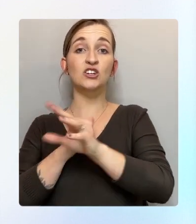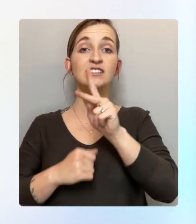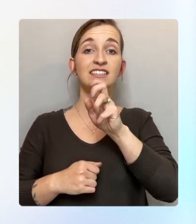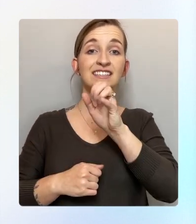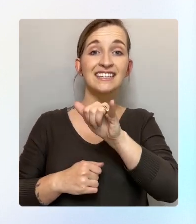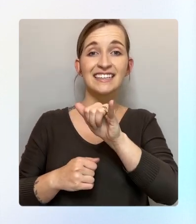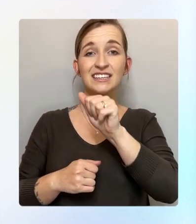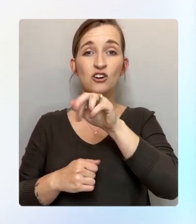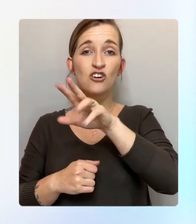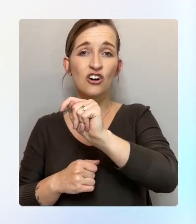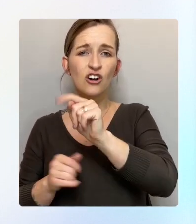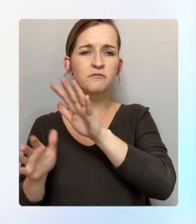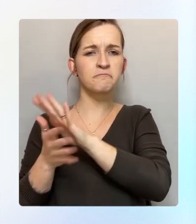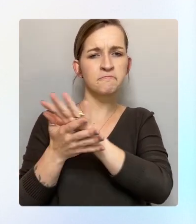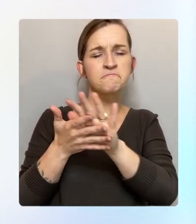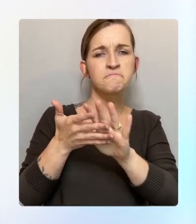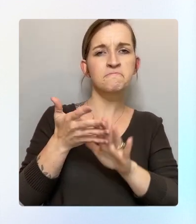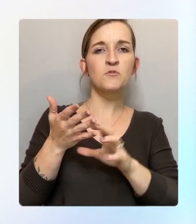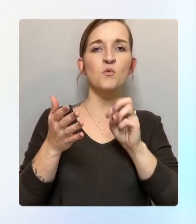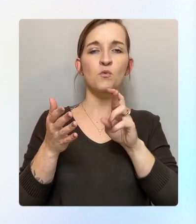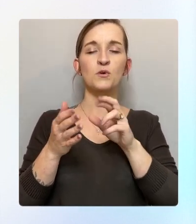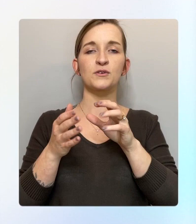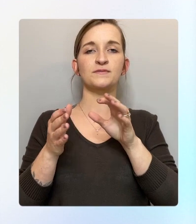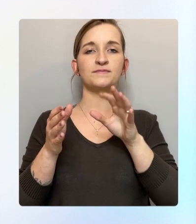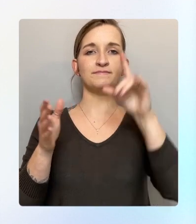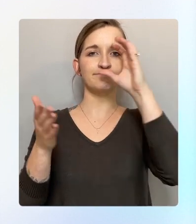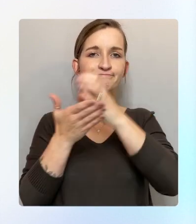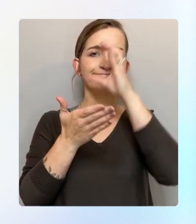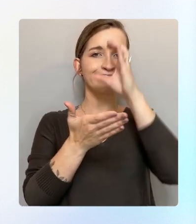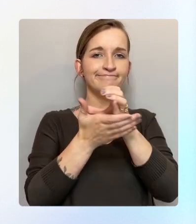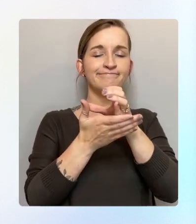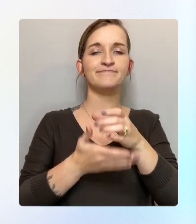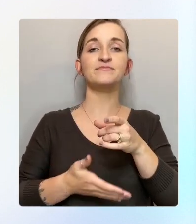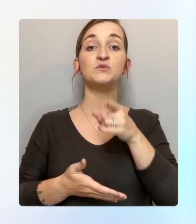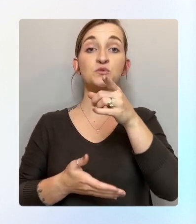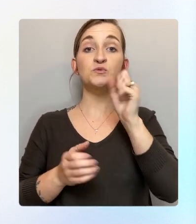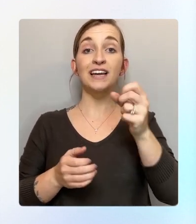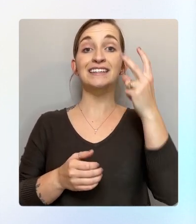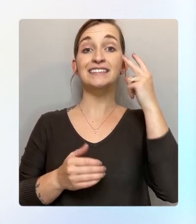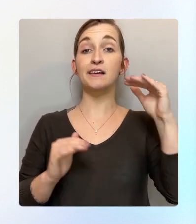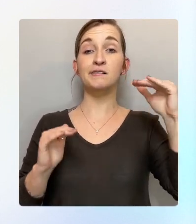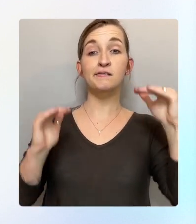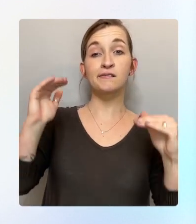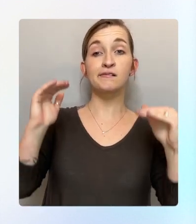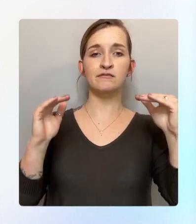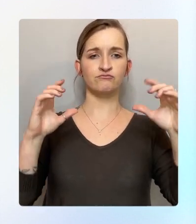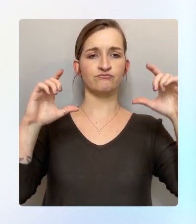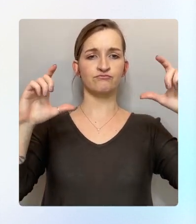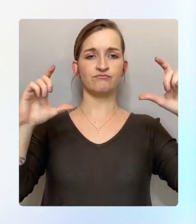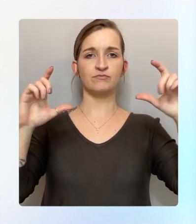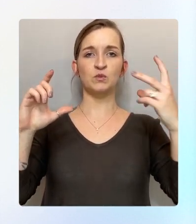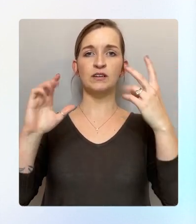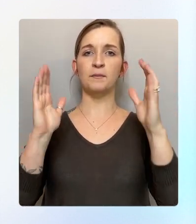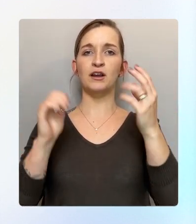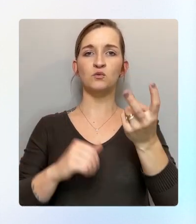outperforms a gameplay trailer. Now, using our A/B test tool, you can test them simultaneously